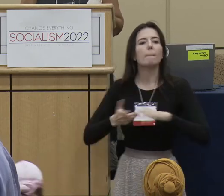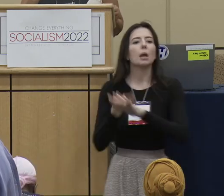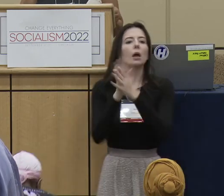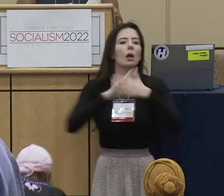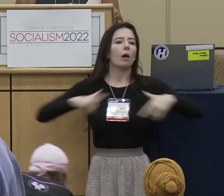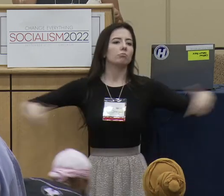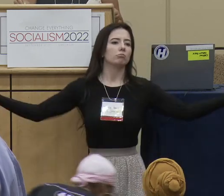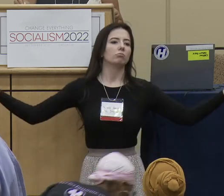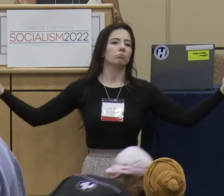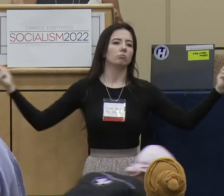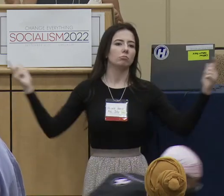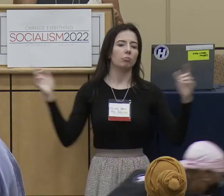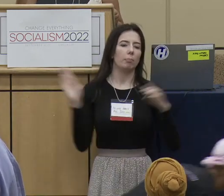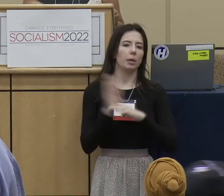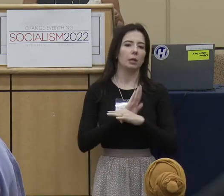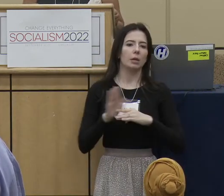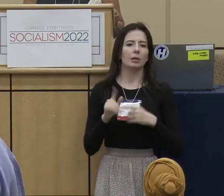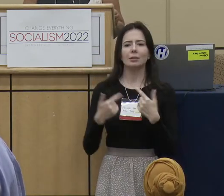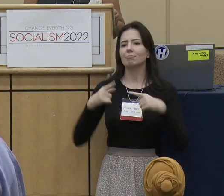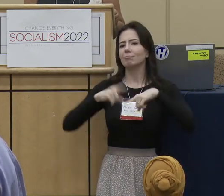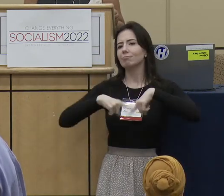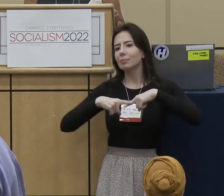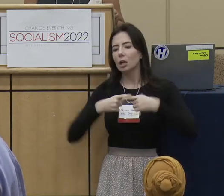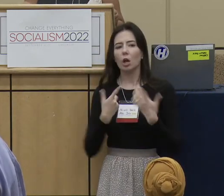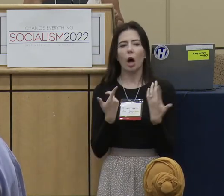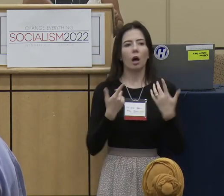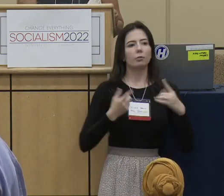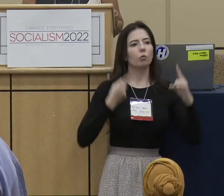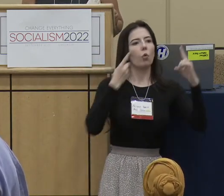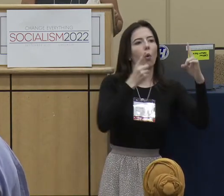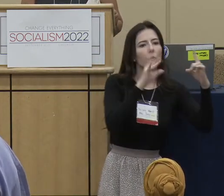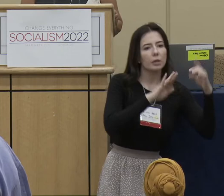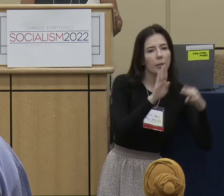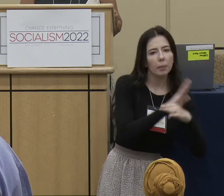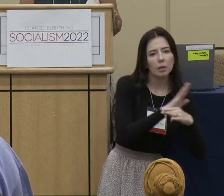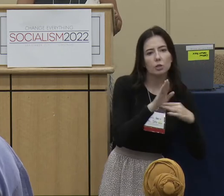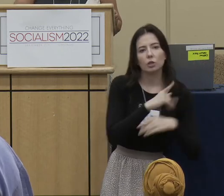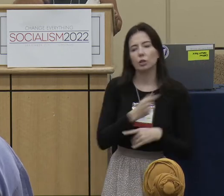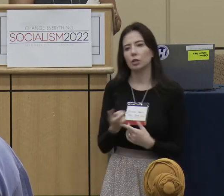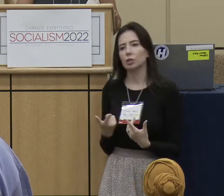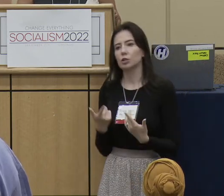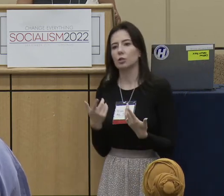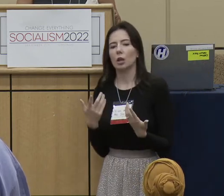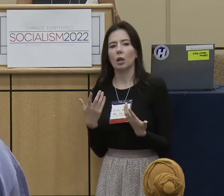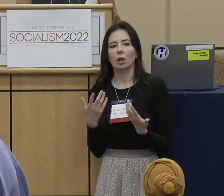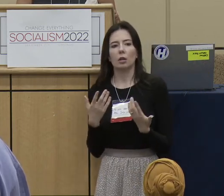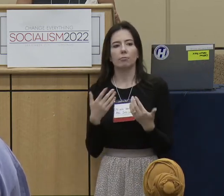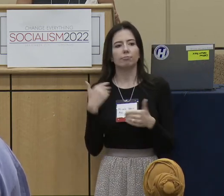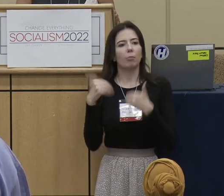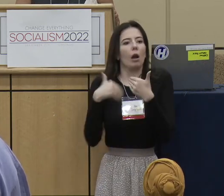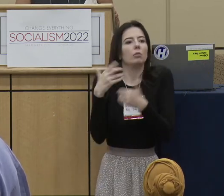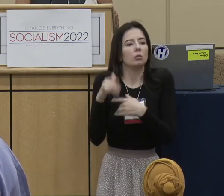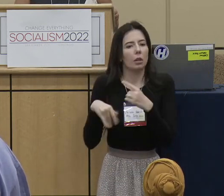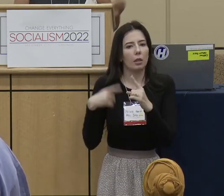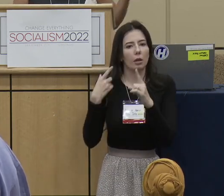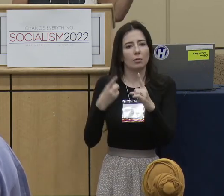small businesses is, what? To become a big business. So, it depends on the trajectory of the business, the organization